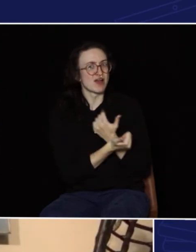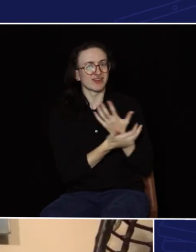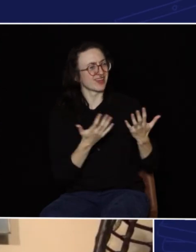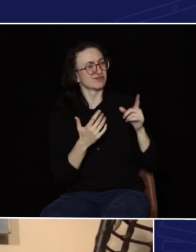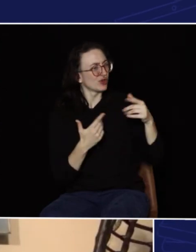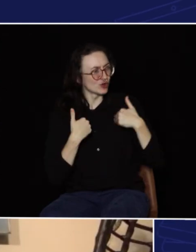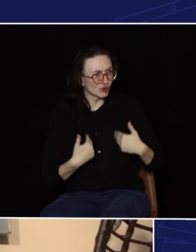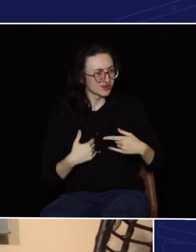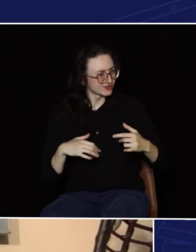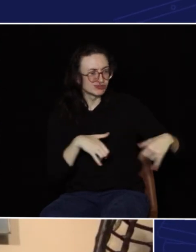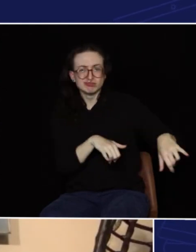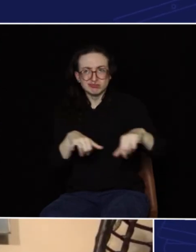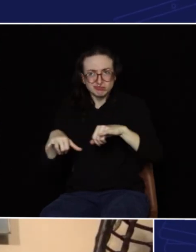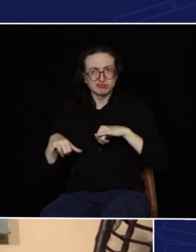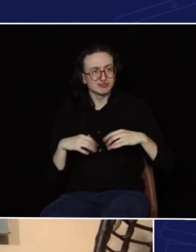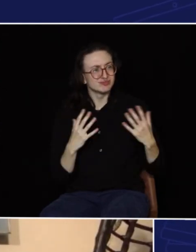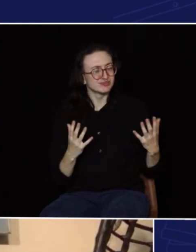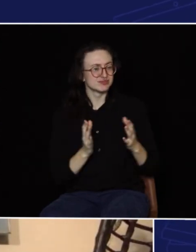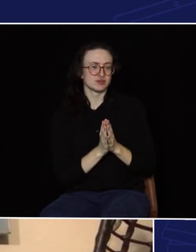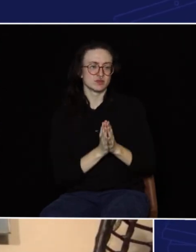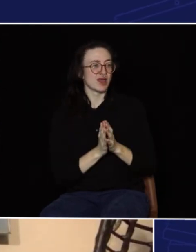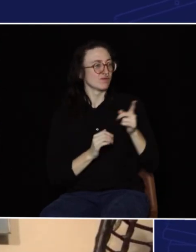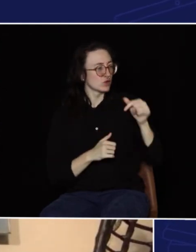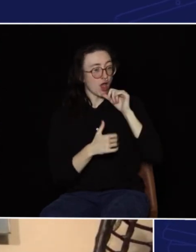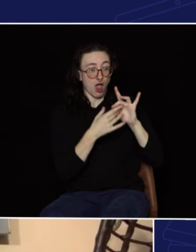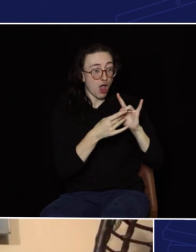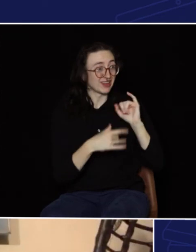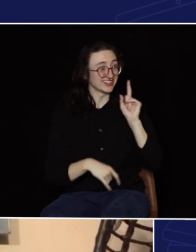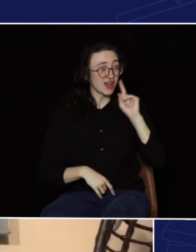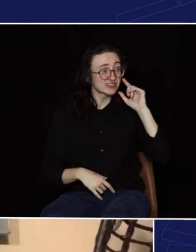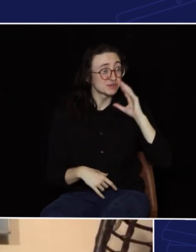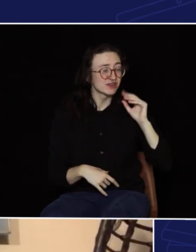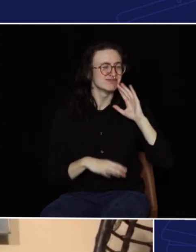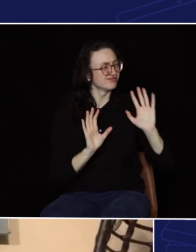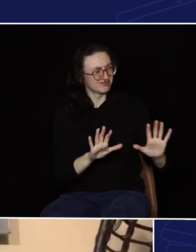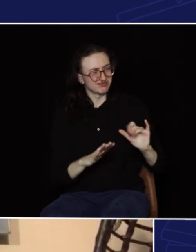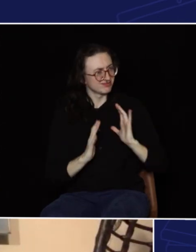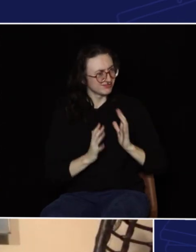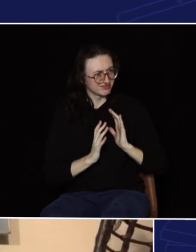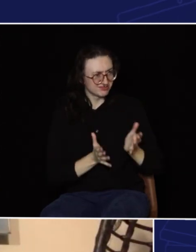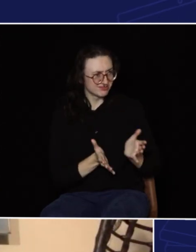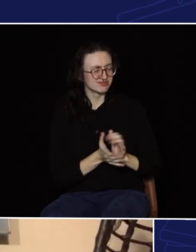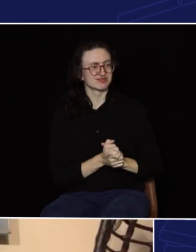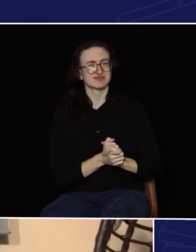you are human, just like everyone else. If you don’t have that Deaf experience, and that's okay.